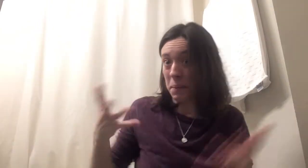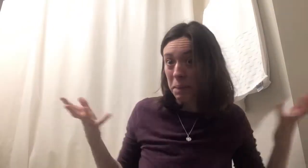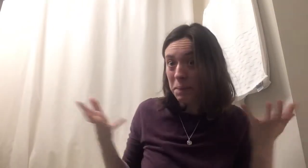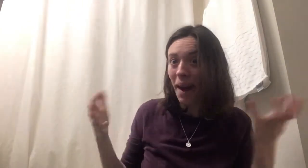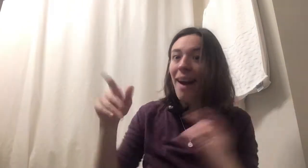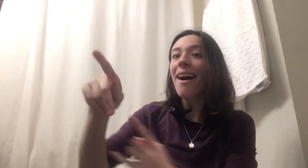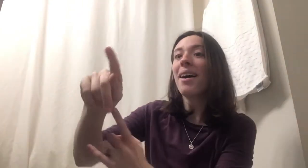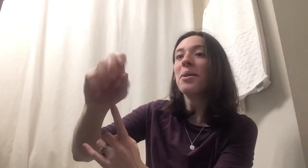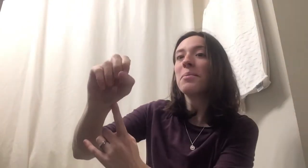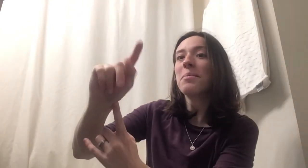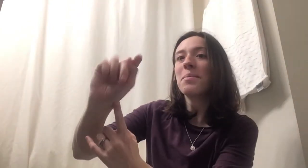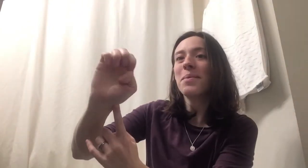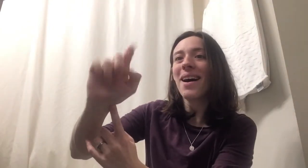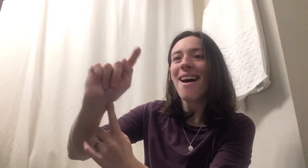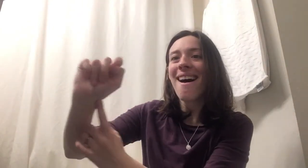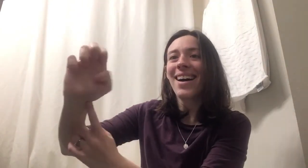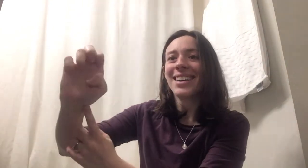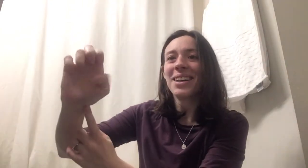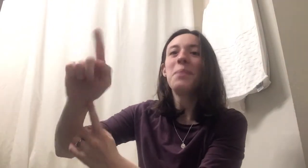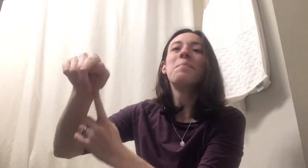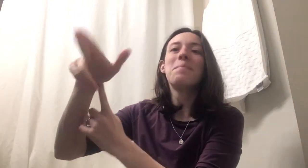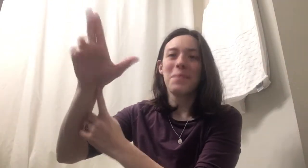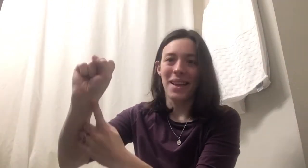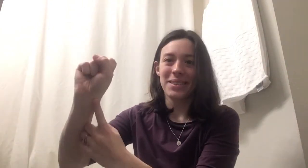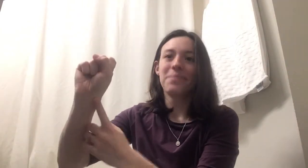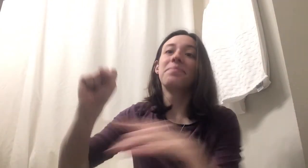The "Potette Plus"